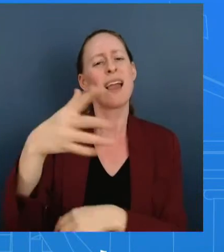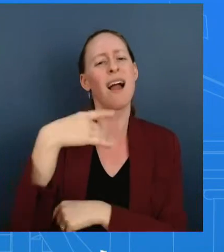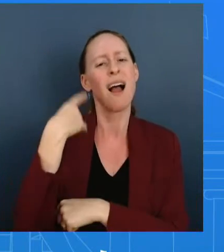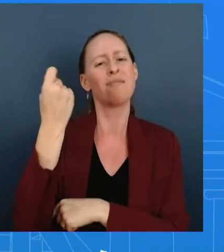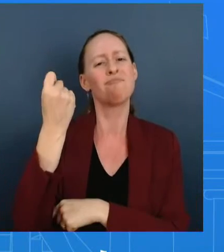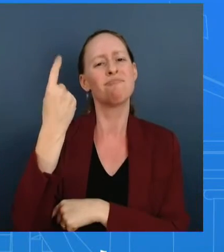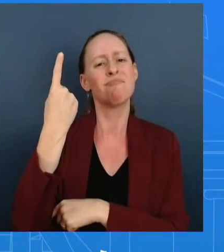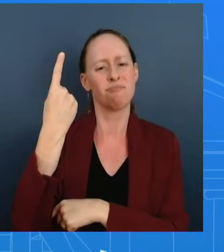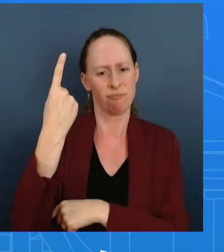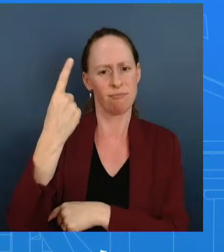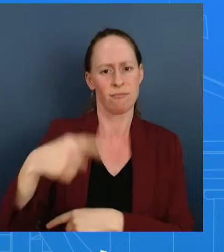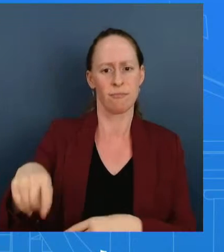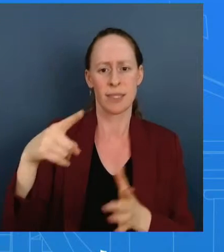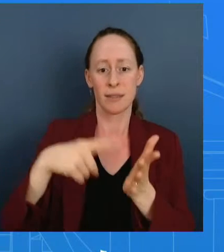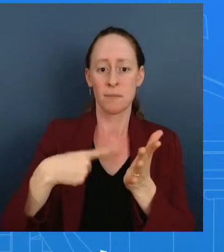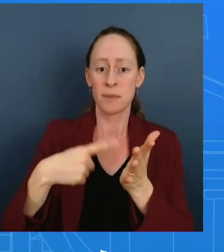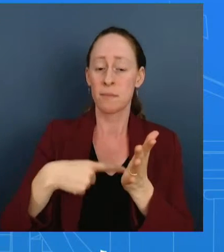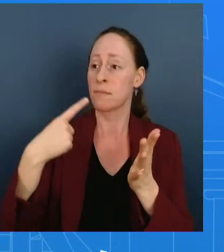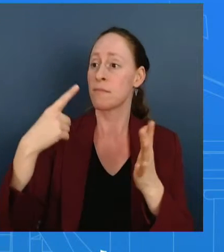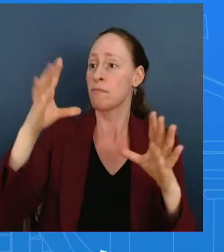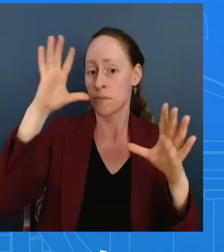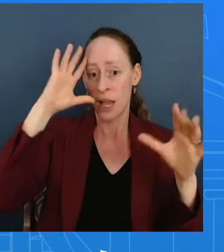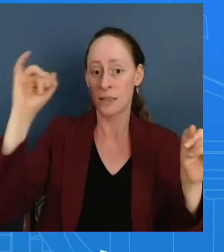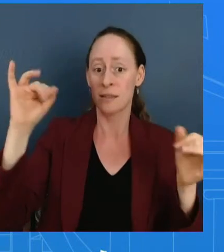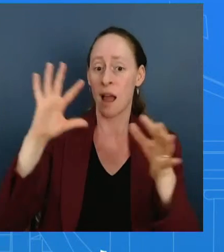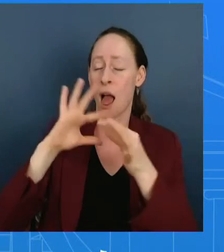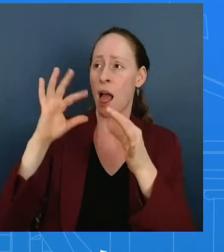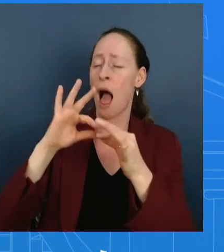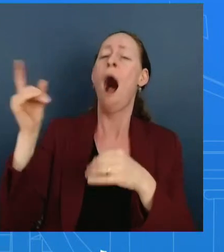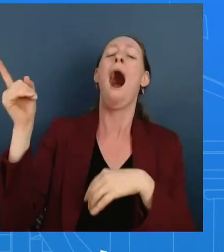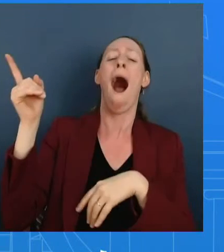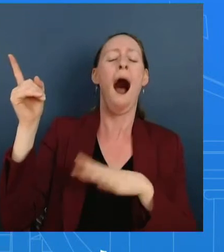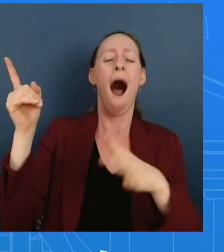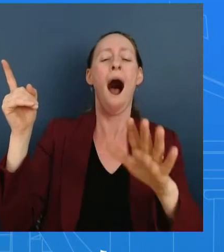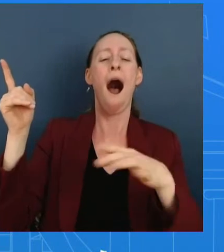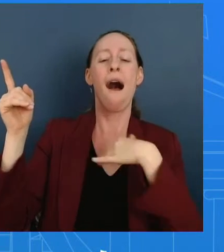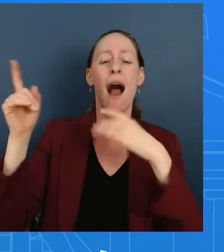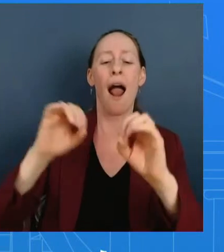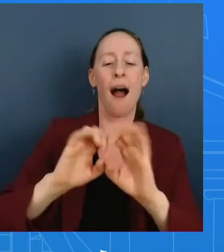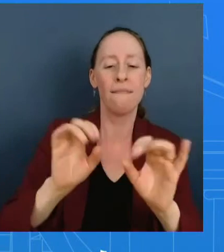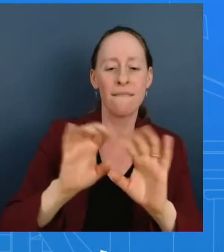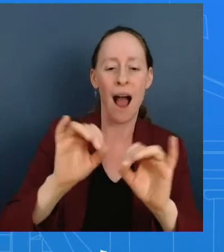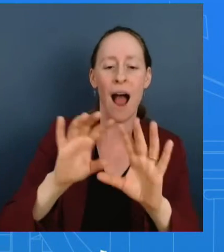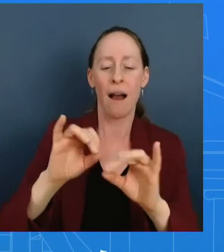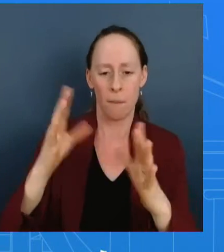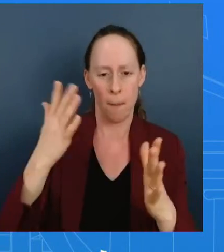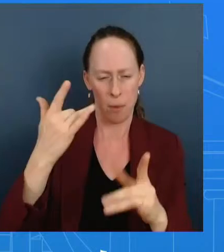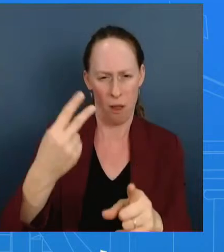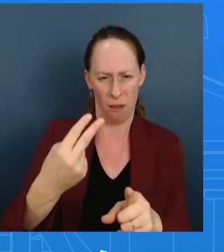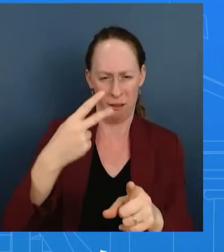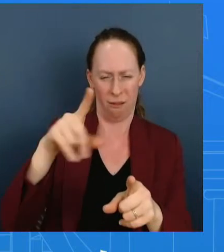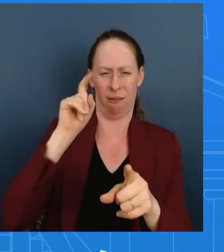we actually -- I went back, asked the -- asked the -- asked the -- the medical doctor, and he said they had a verbal check-in.